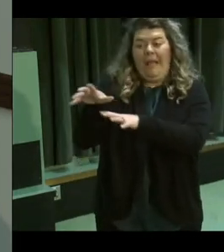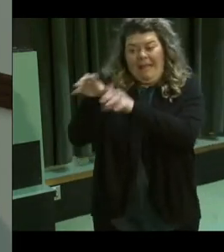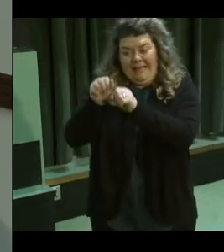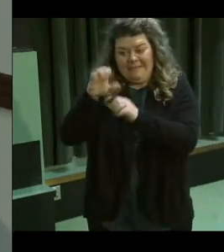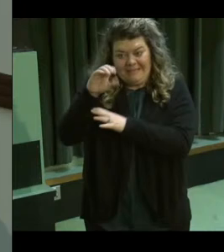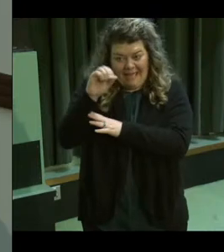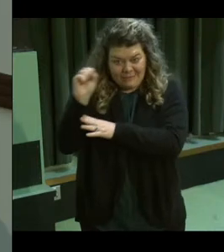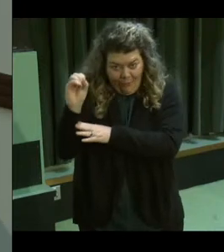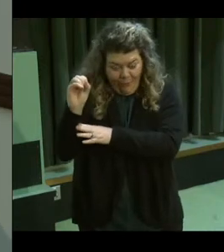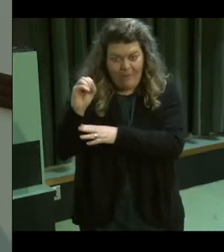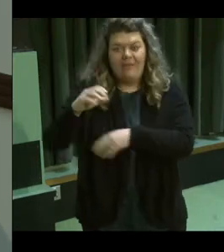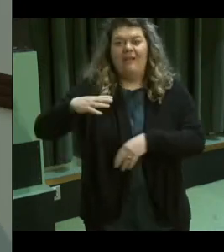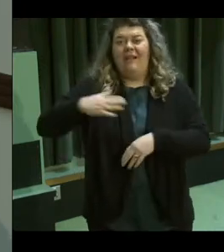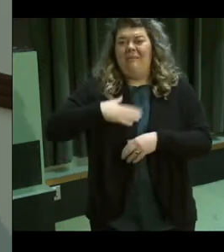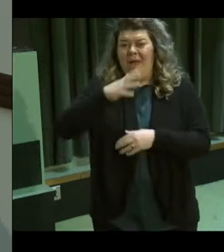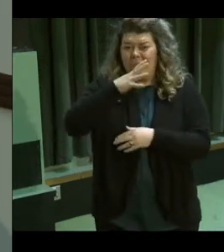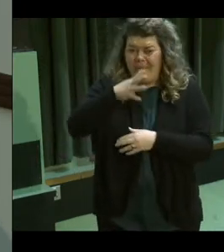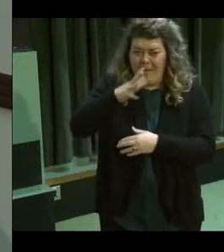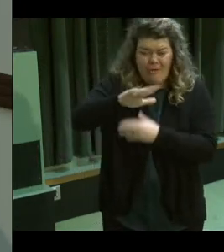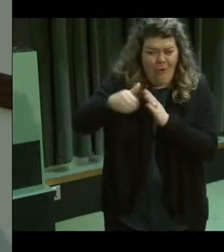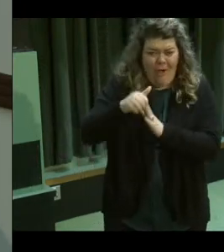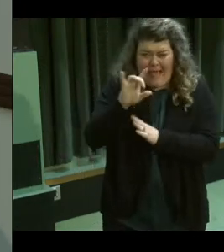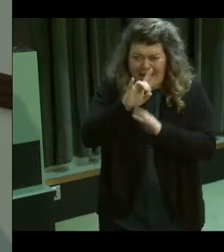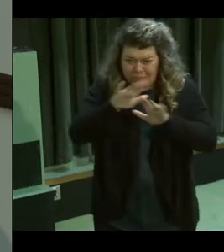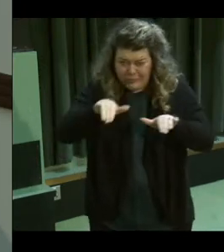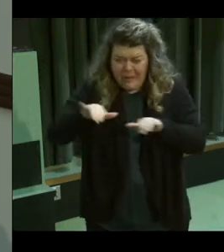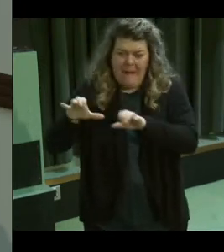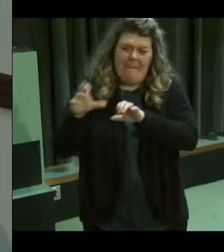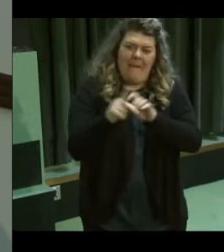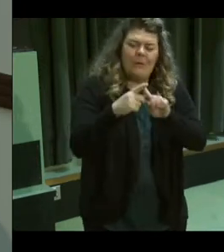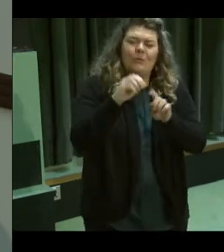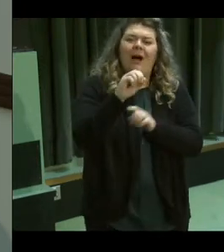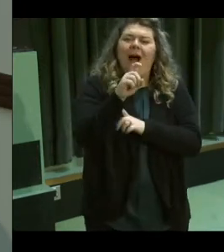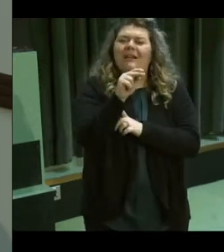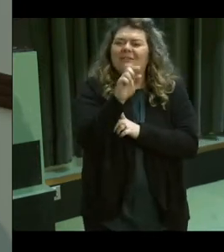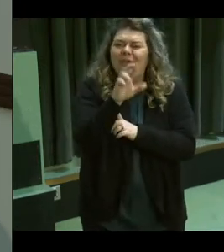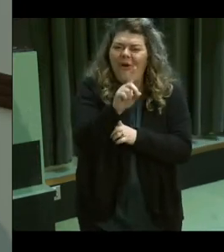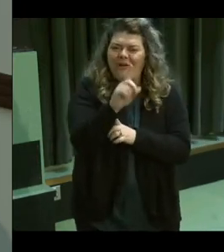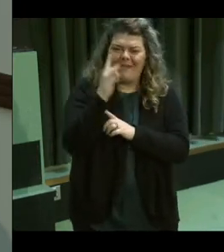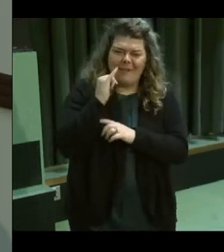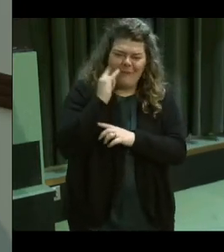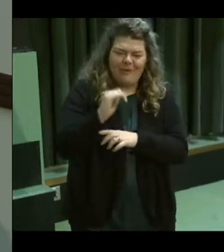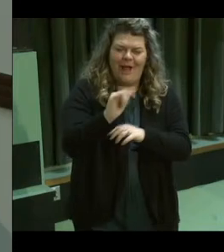grandmother and their eight children, all the way back to